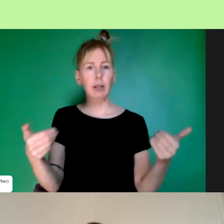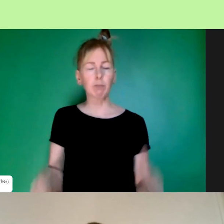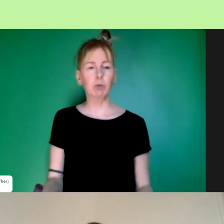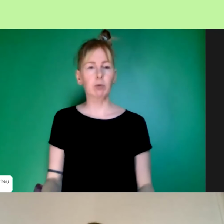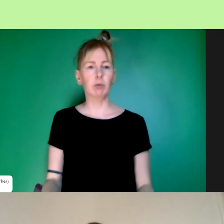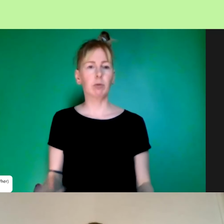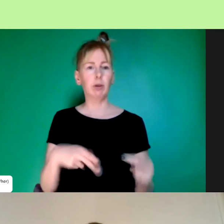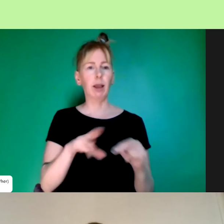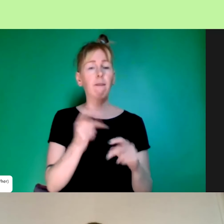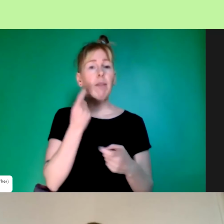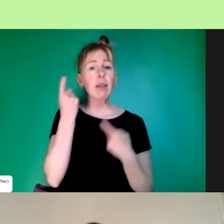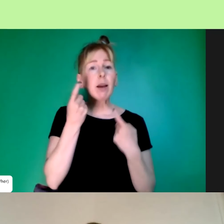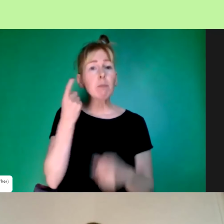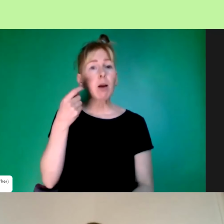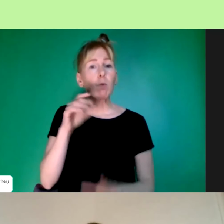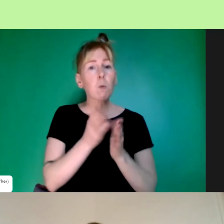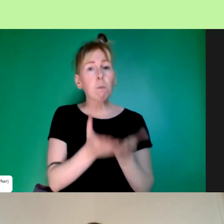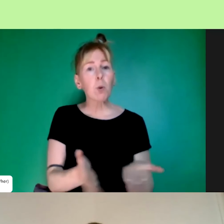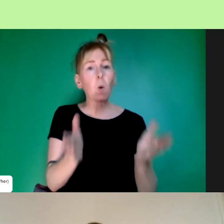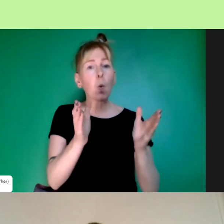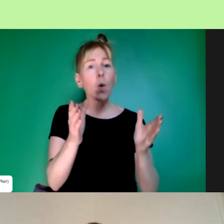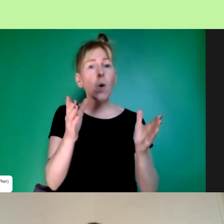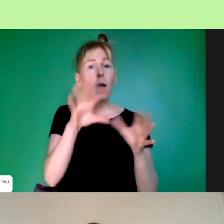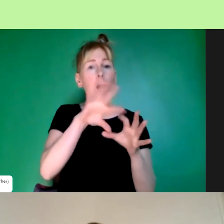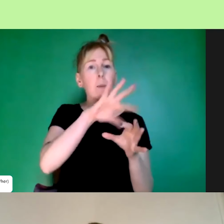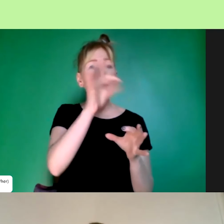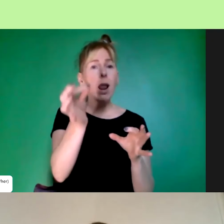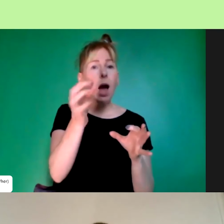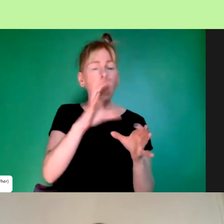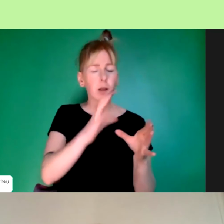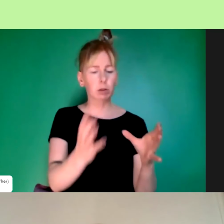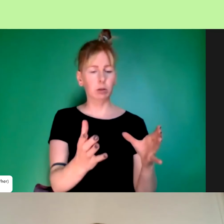kind of go, but where how is it that there's a bowl of bananas in a Dutch painting? I